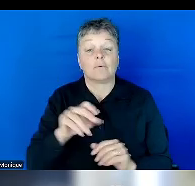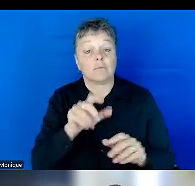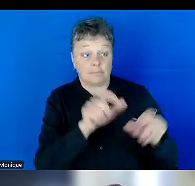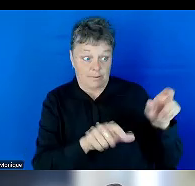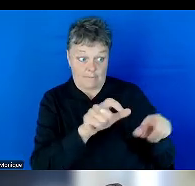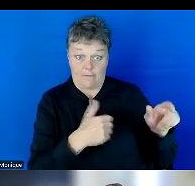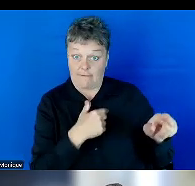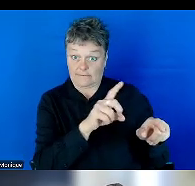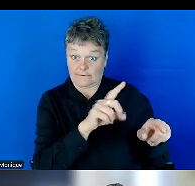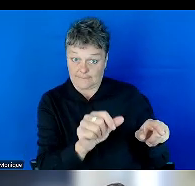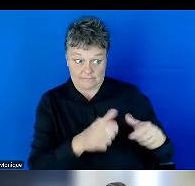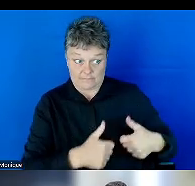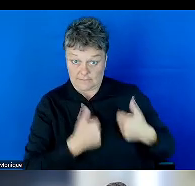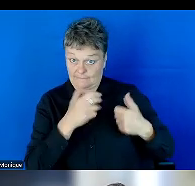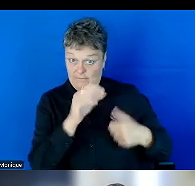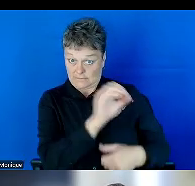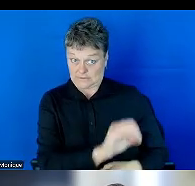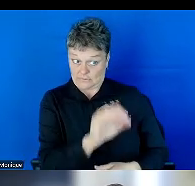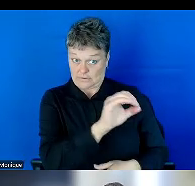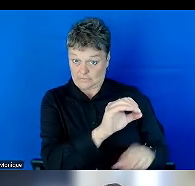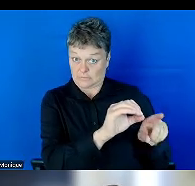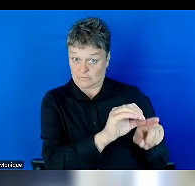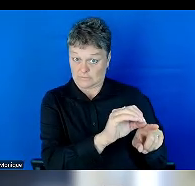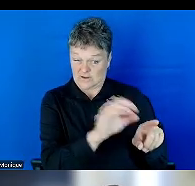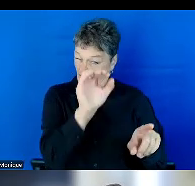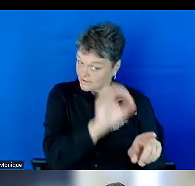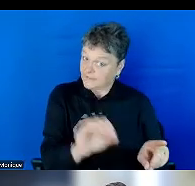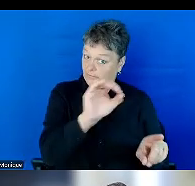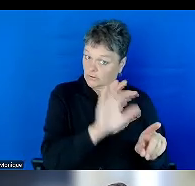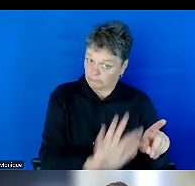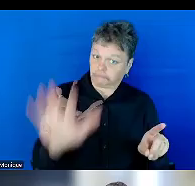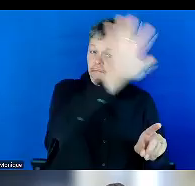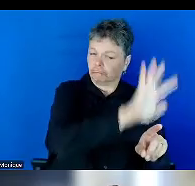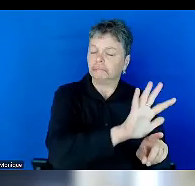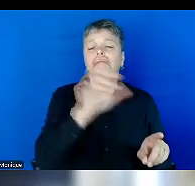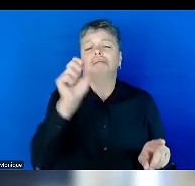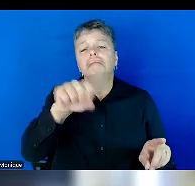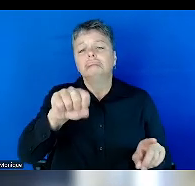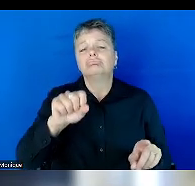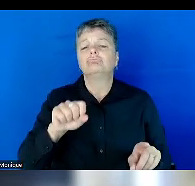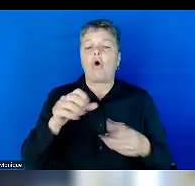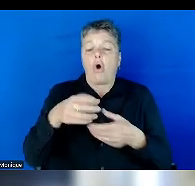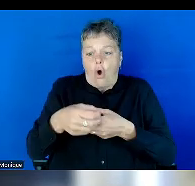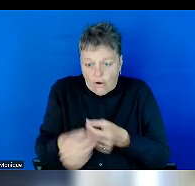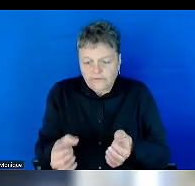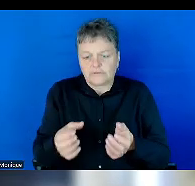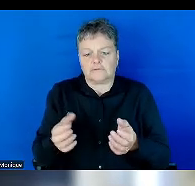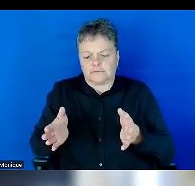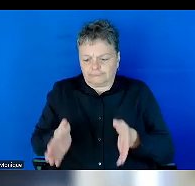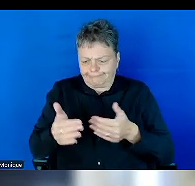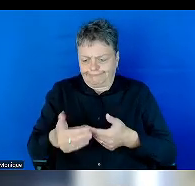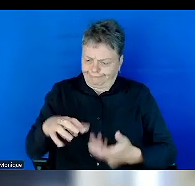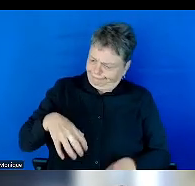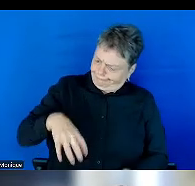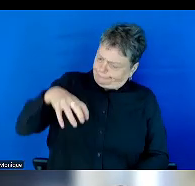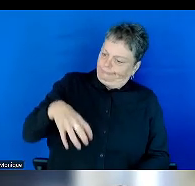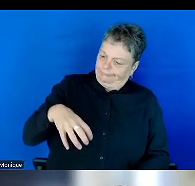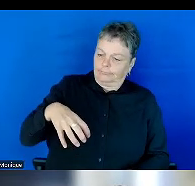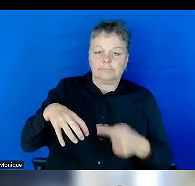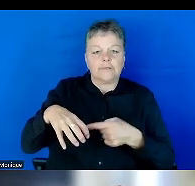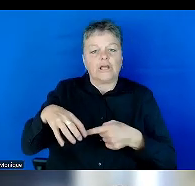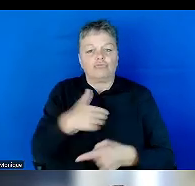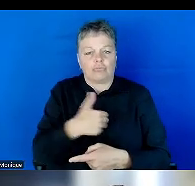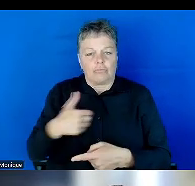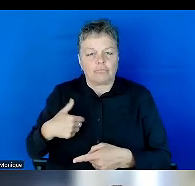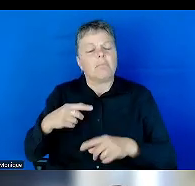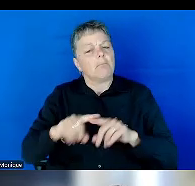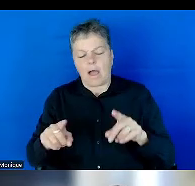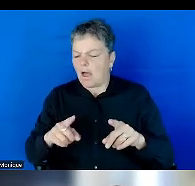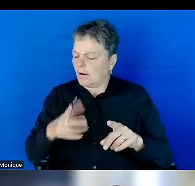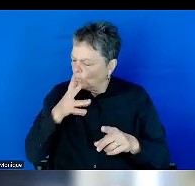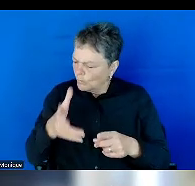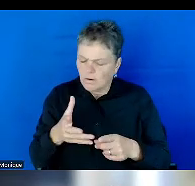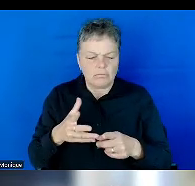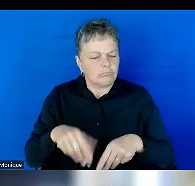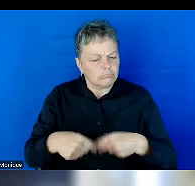Even though our office or physical office is in Toronto, uh we do provide uh services to